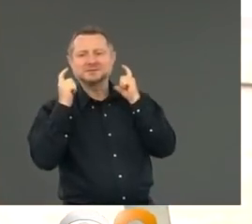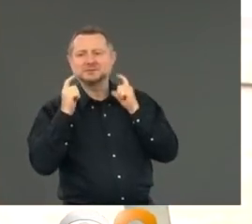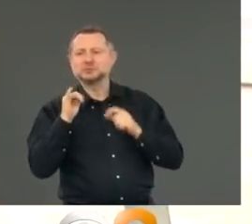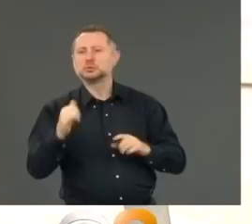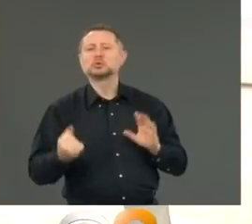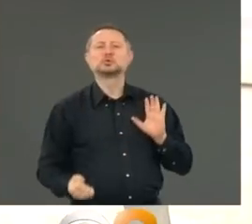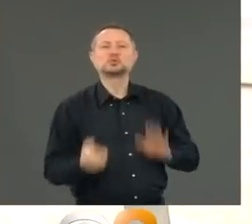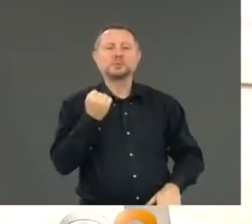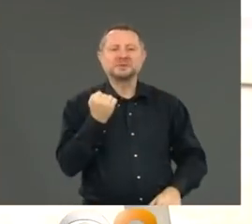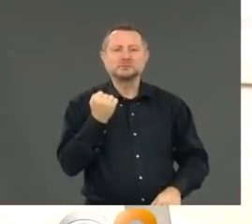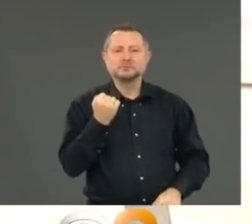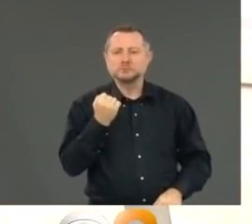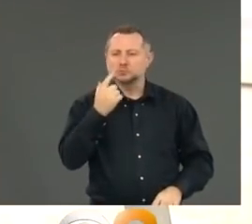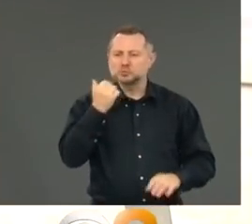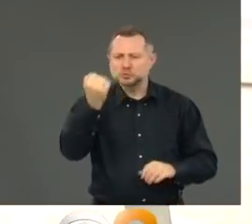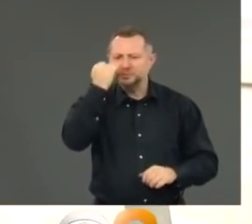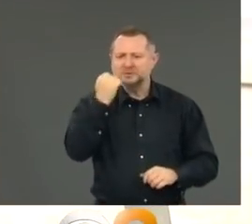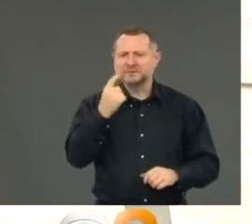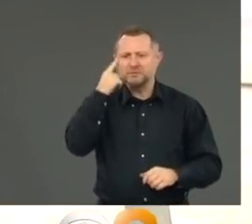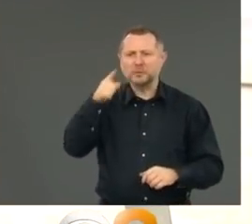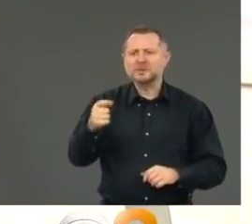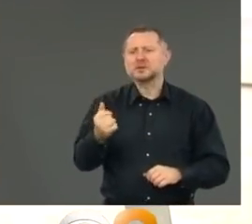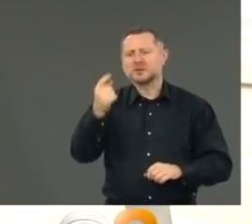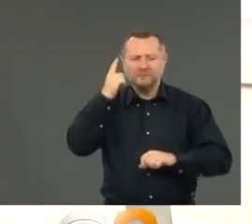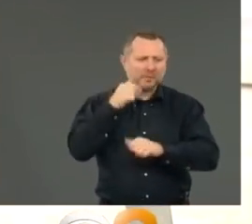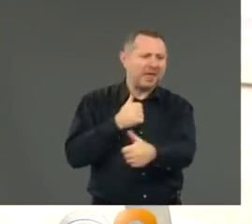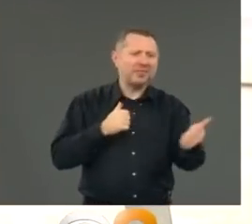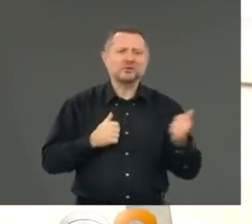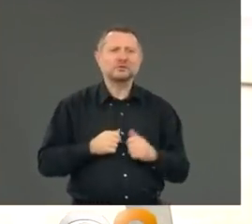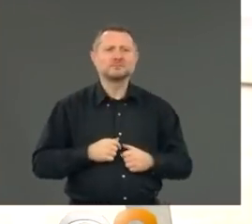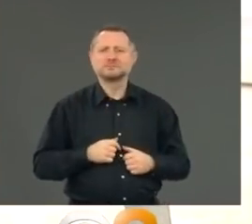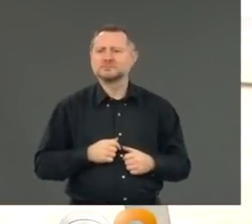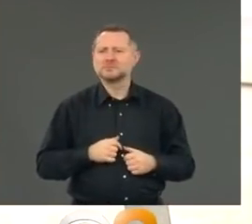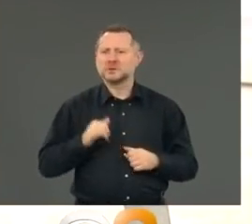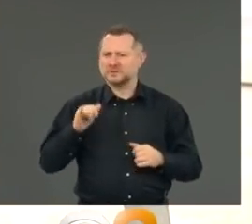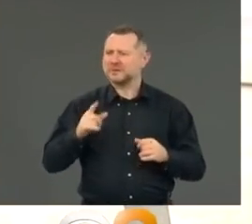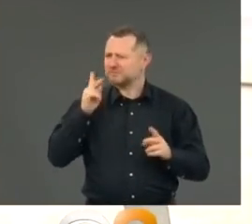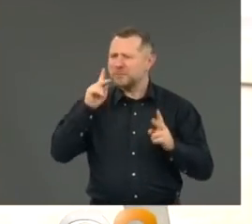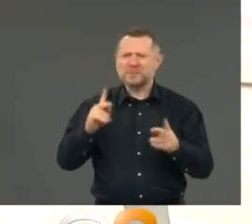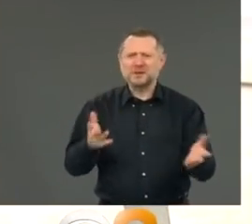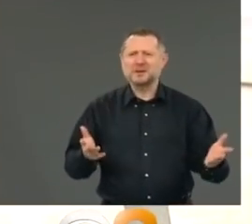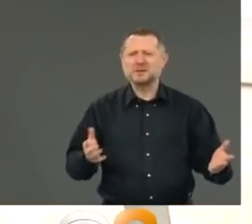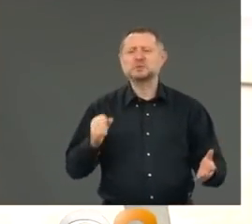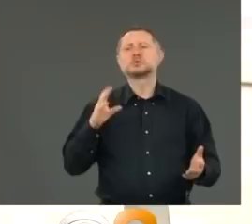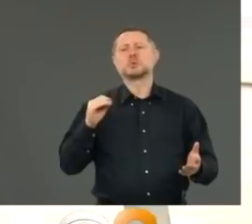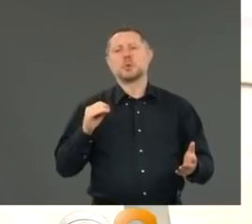WHAT WE ARE ADVISING AND EVERYONE SHOULD BE WEARING MASKS . THE PHOTOS SHOWED PEOPLE IN